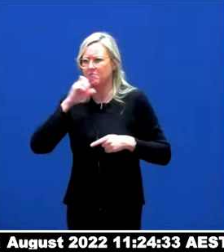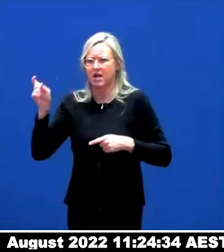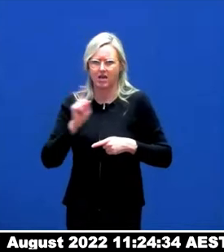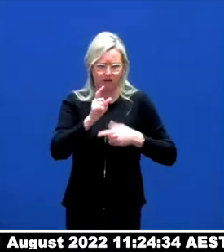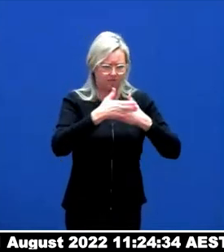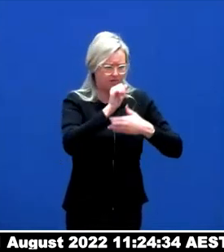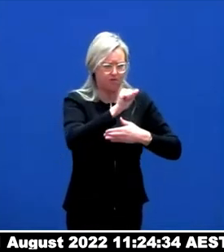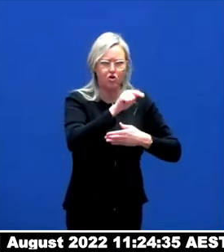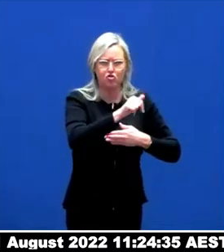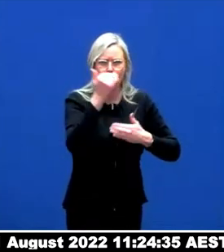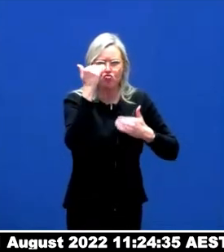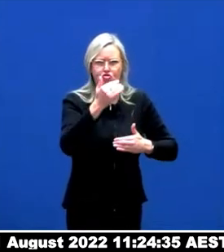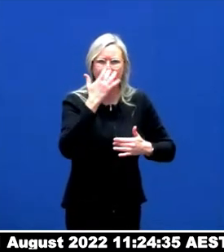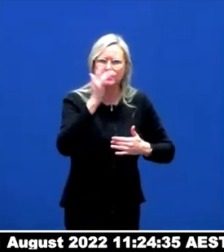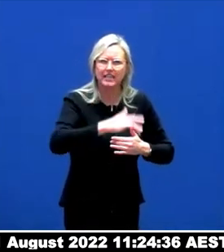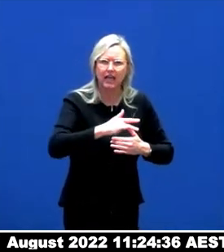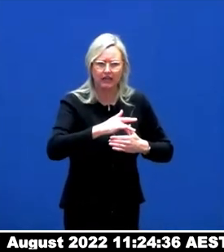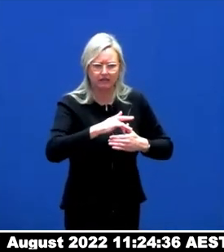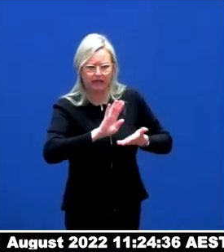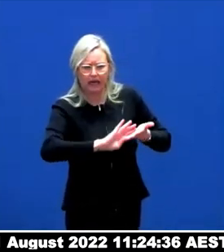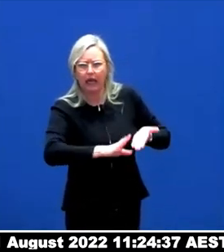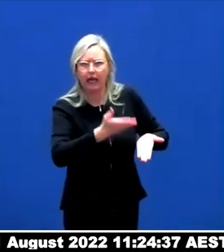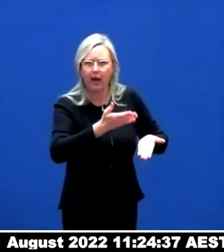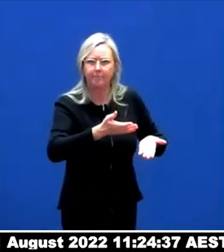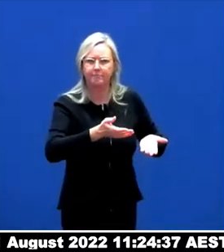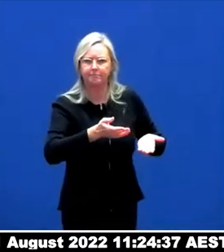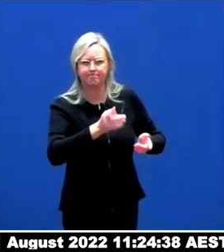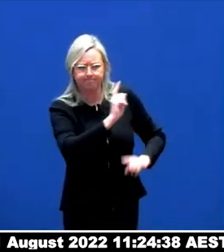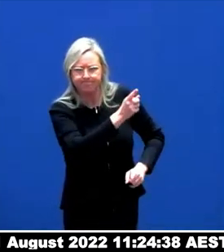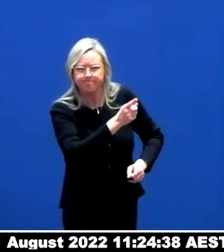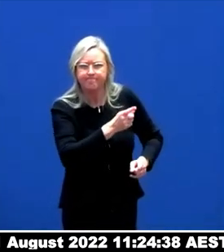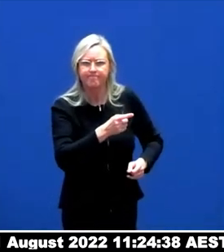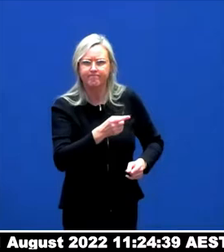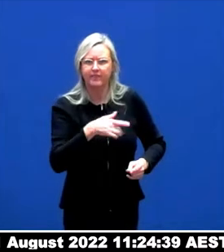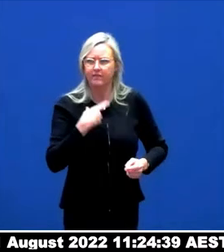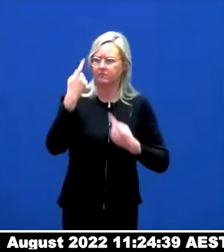The smell was something that it could be done only if there was somebody living